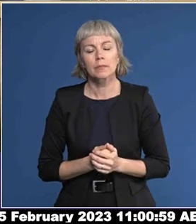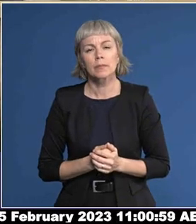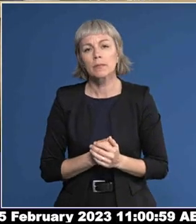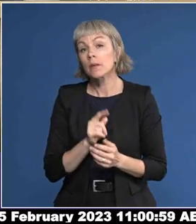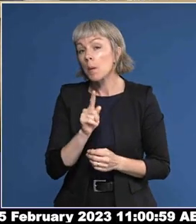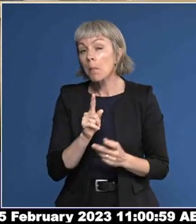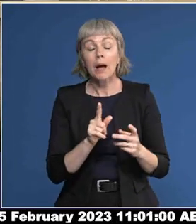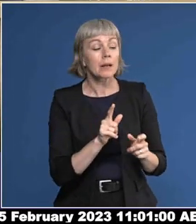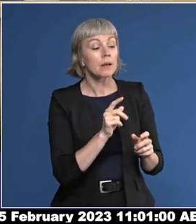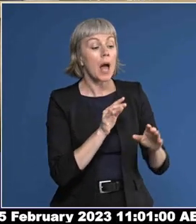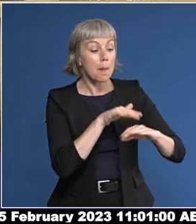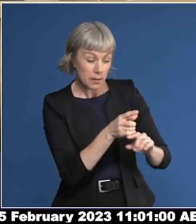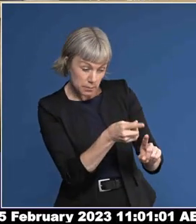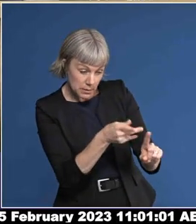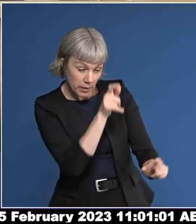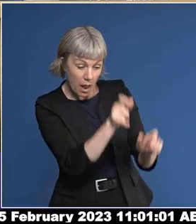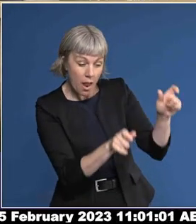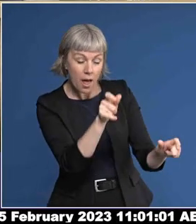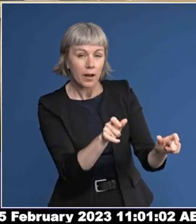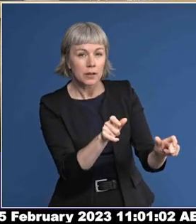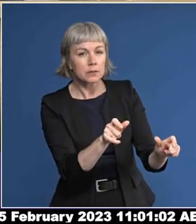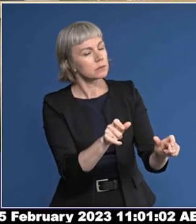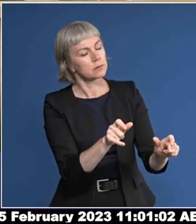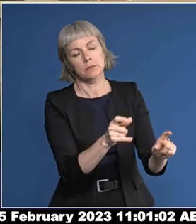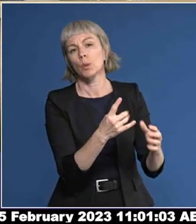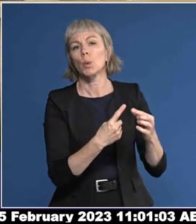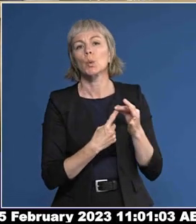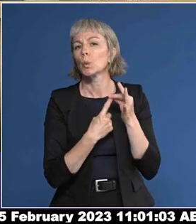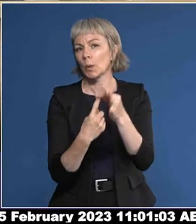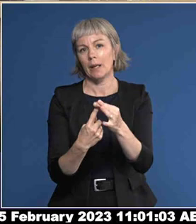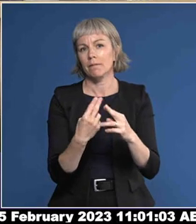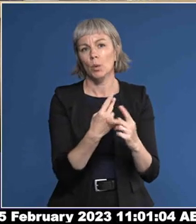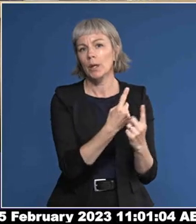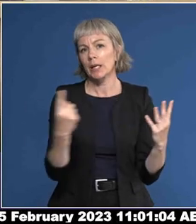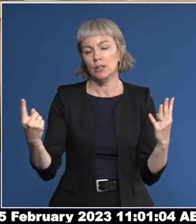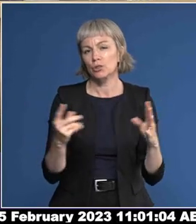That was one of the findings and issues that arose from the Public hearing